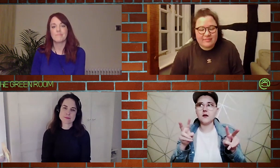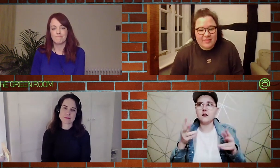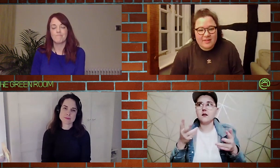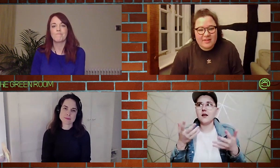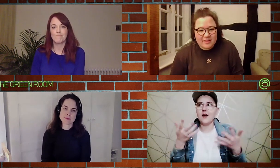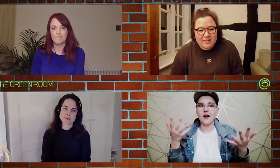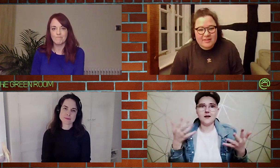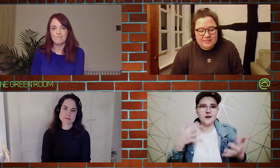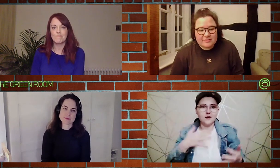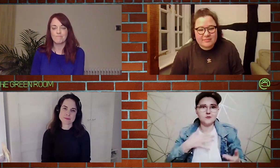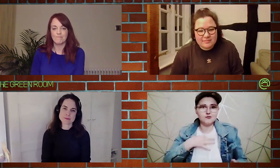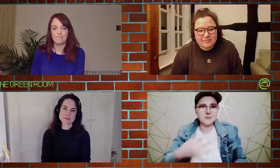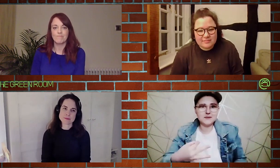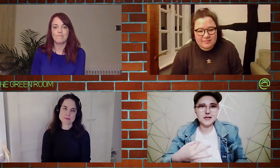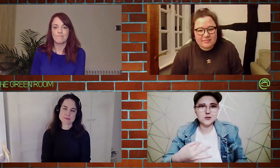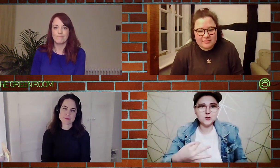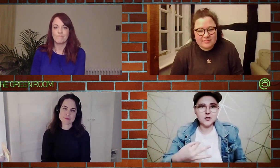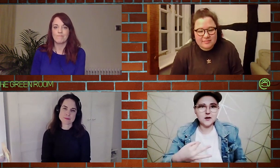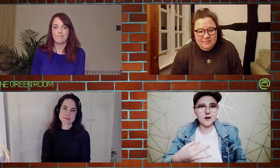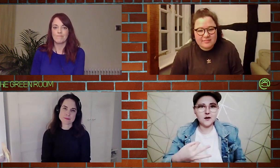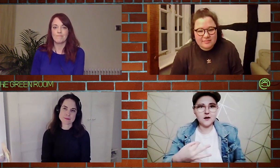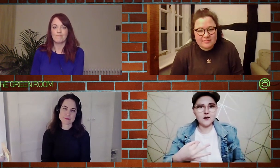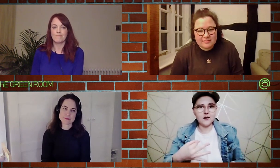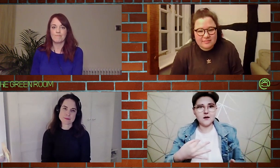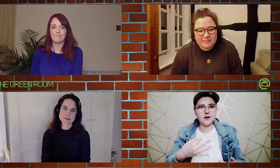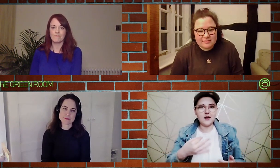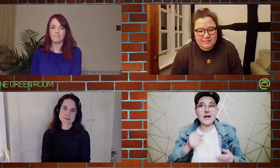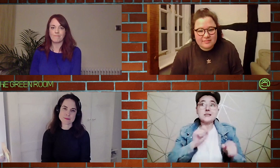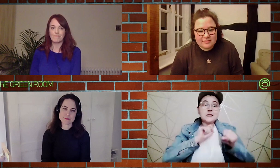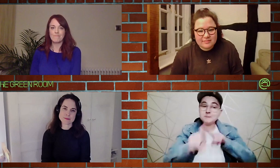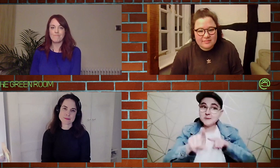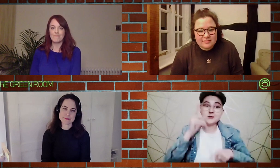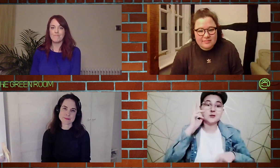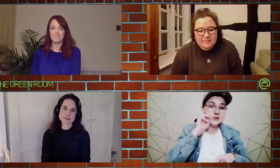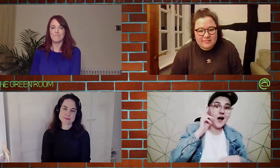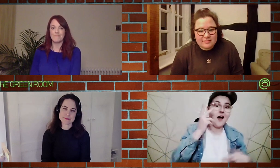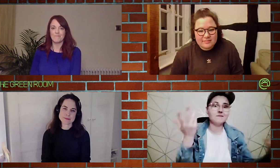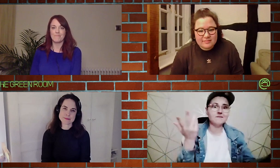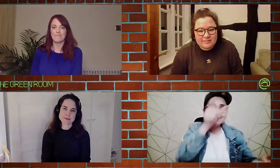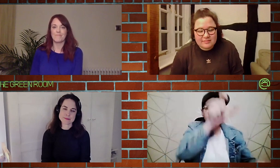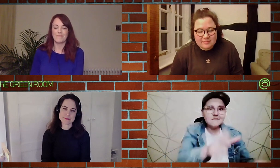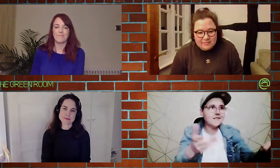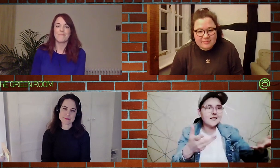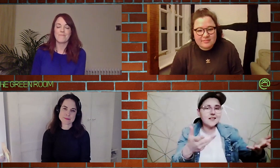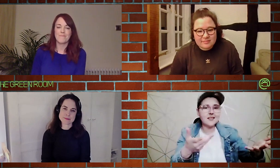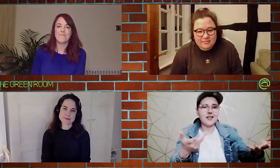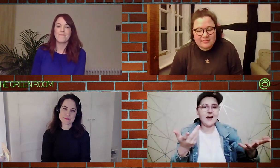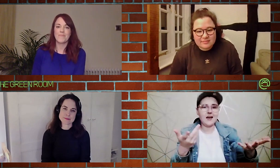because I haven't seen any representation of people like me. Especially a deaf